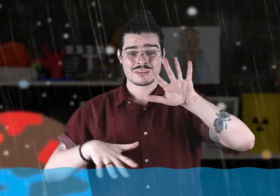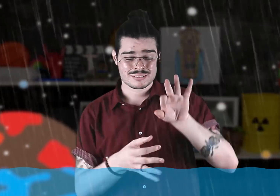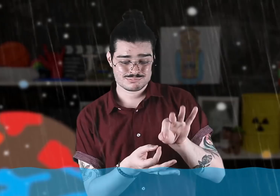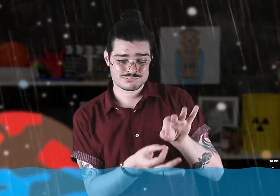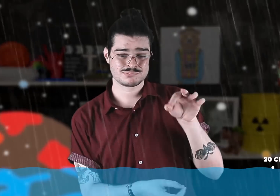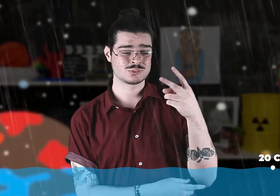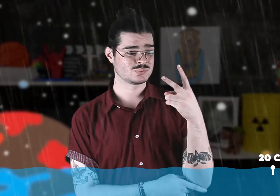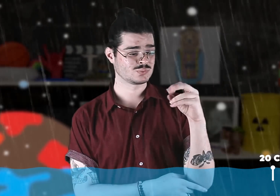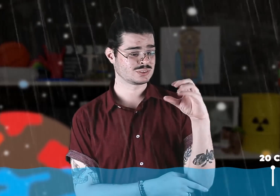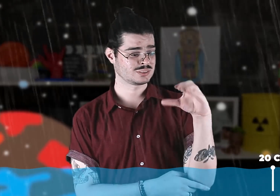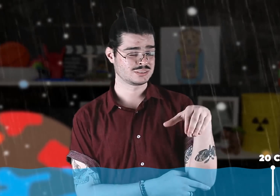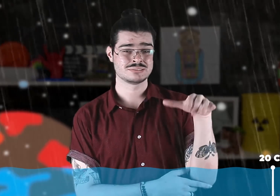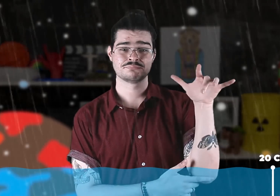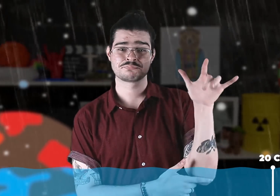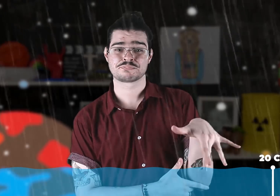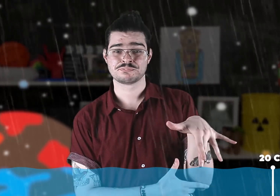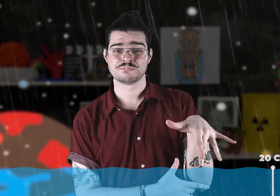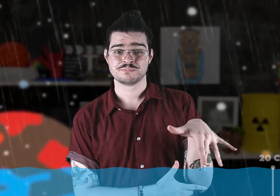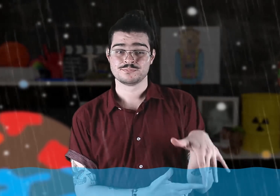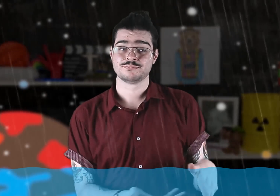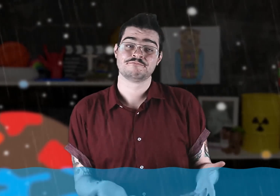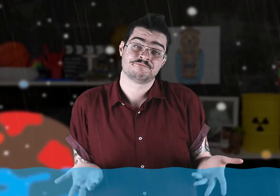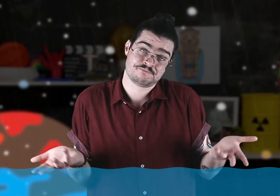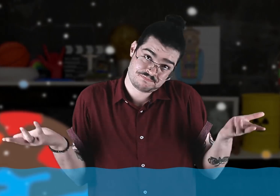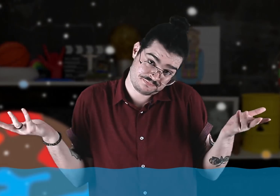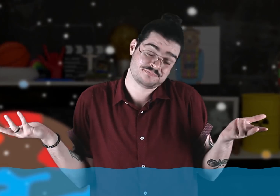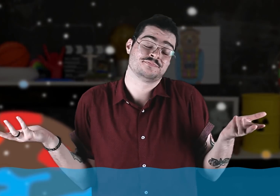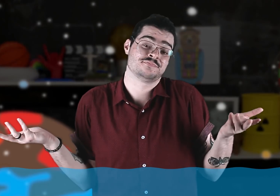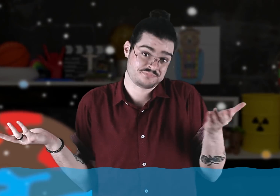which were about 20 cm deep, as it is ...